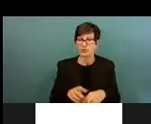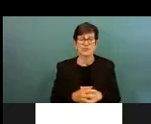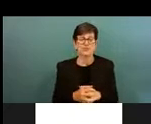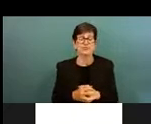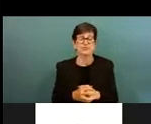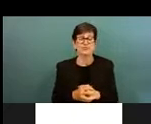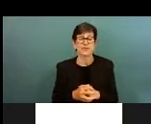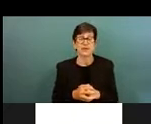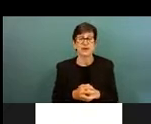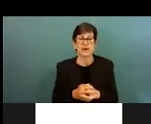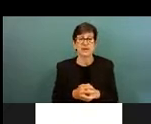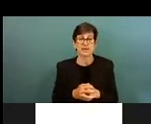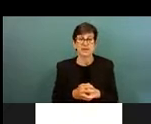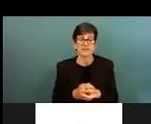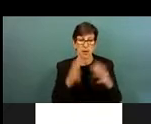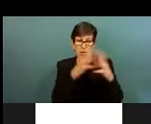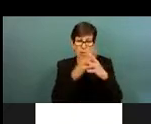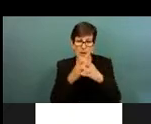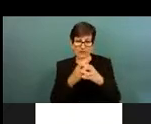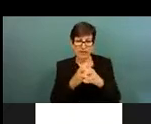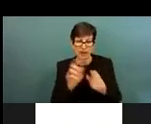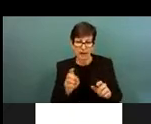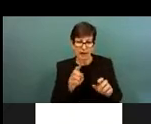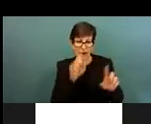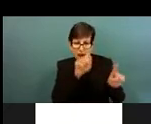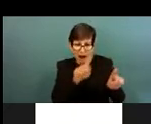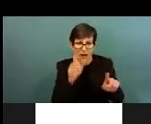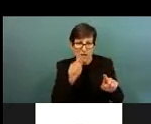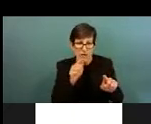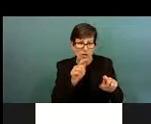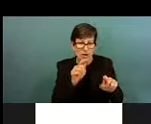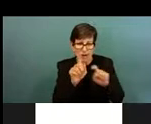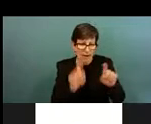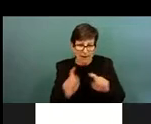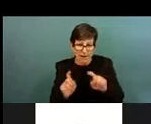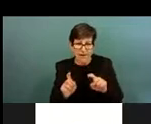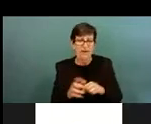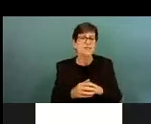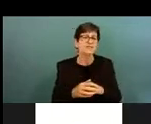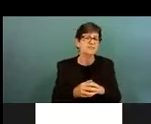you to do is to interrogate the data for yourself, so that's very important. The other thing